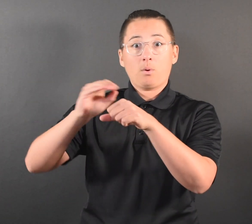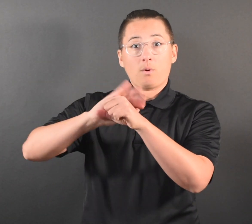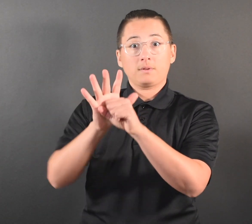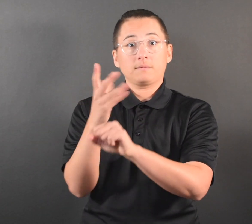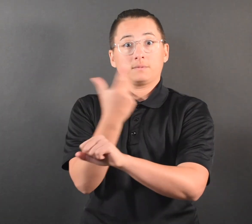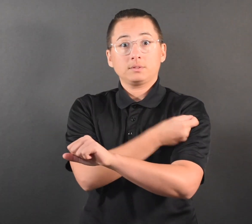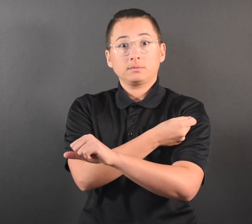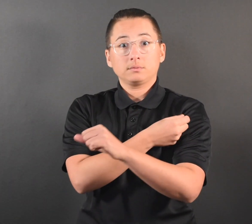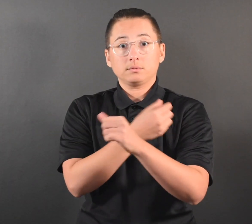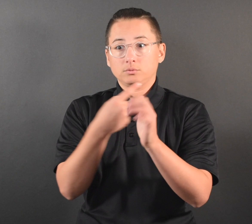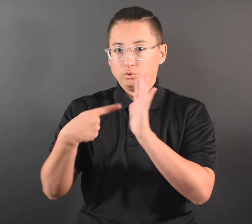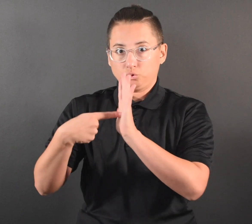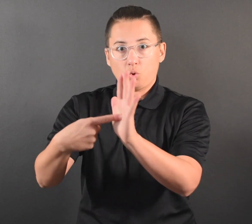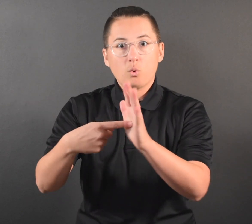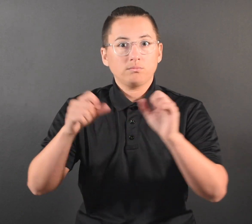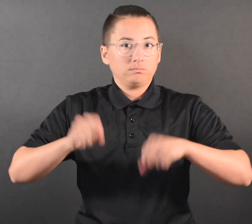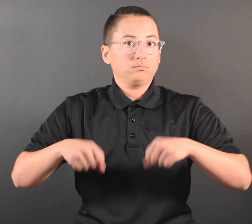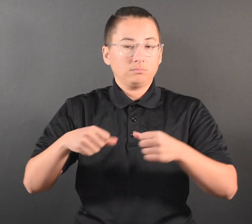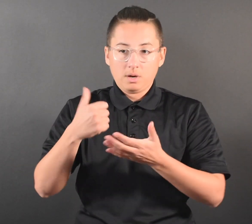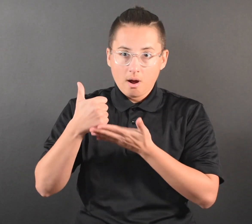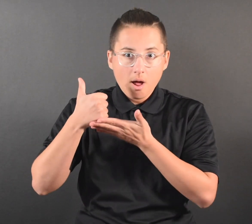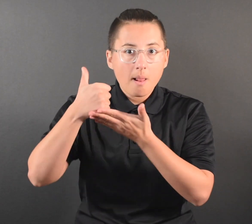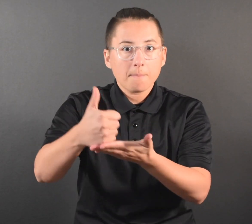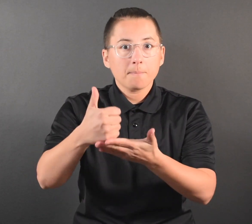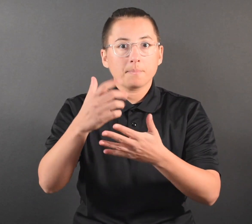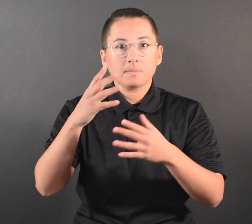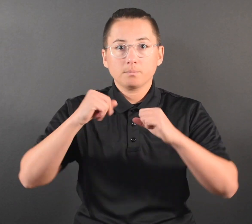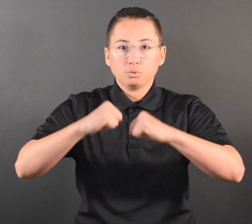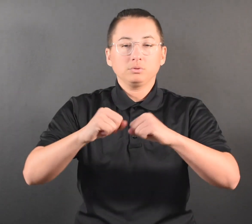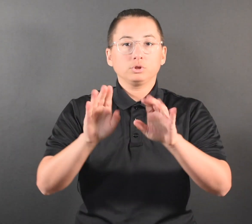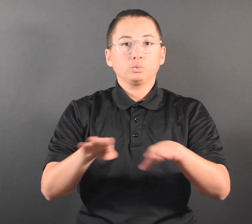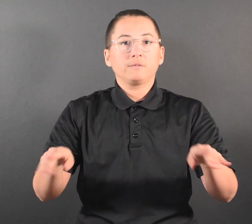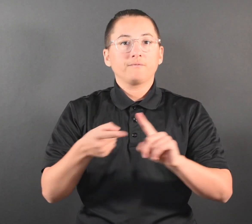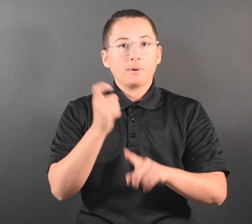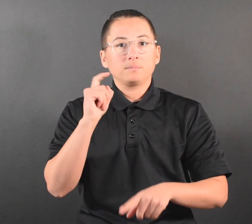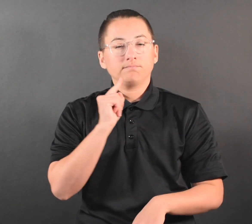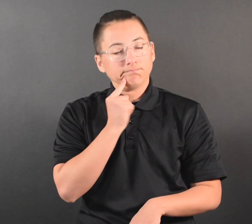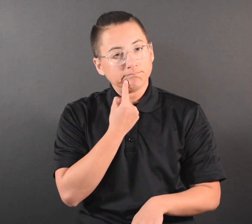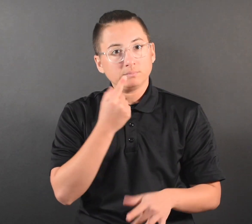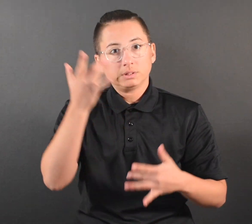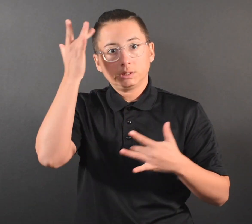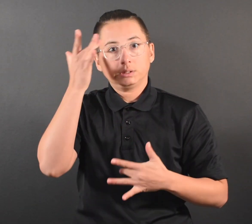to protect children from severe disease, hospitalization, and death from COVID-19.